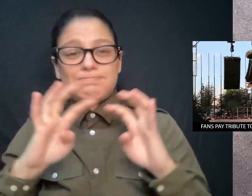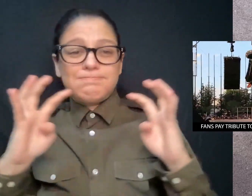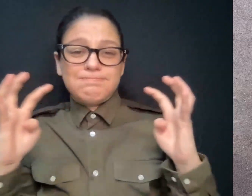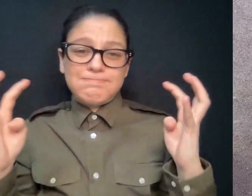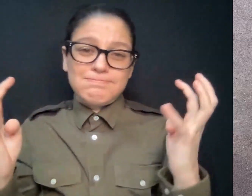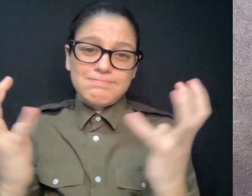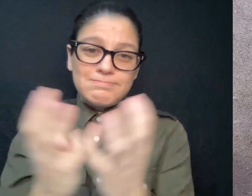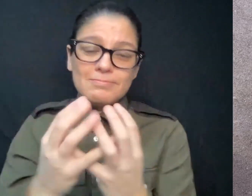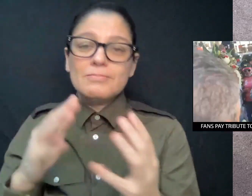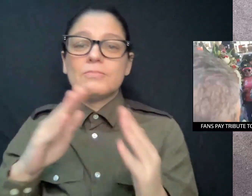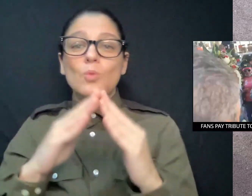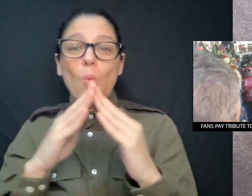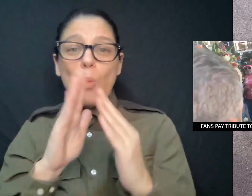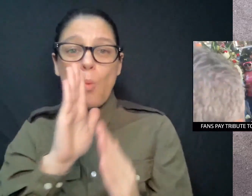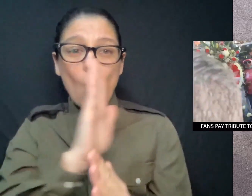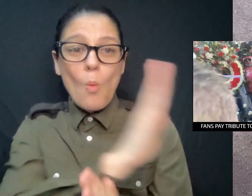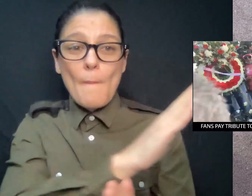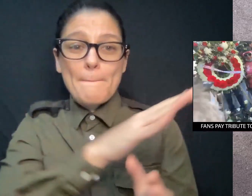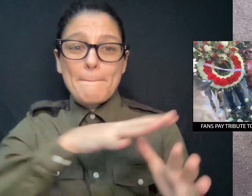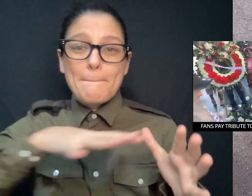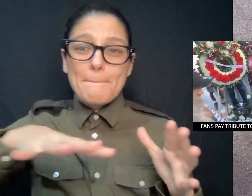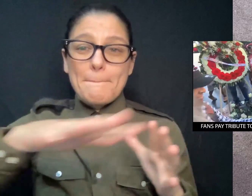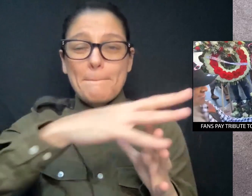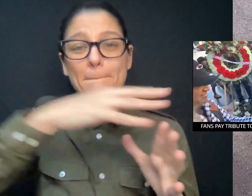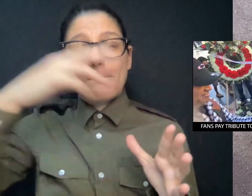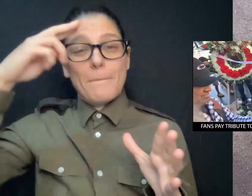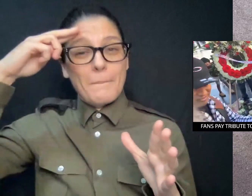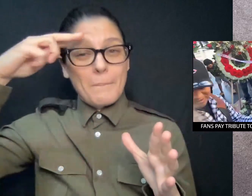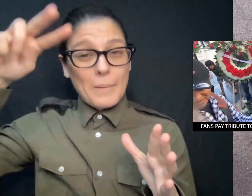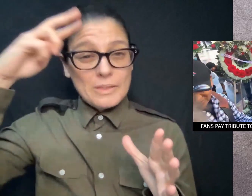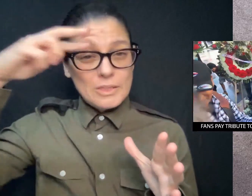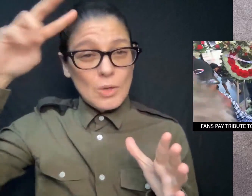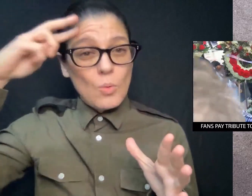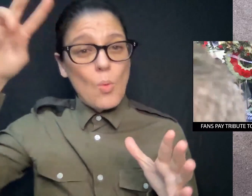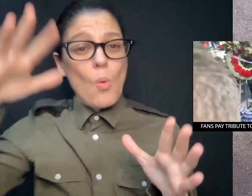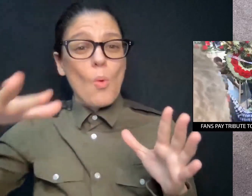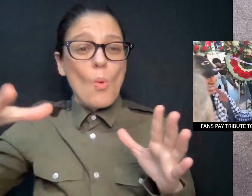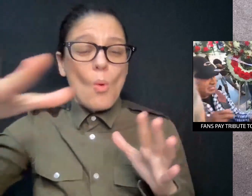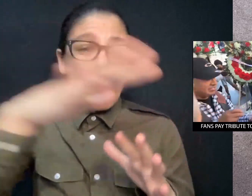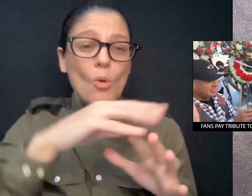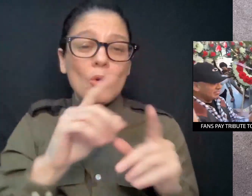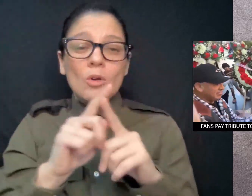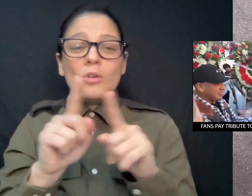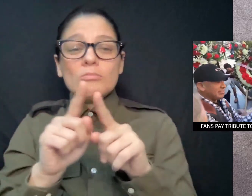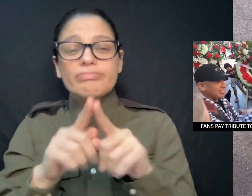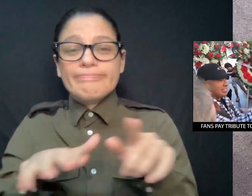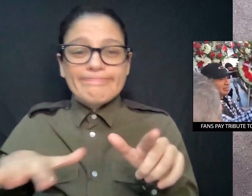fans filled an arena for his memorial they showed up at his ranch in Mexico